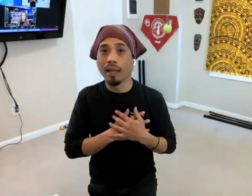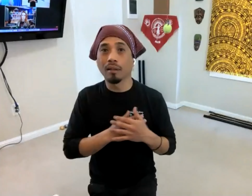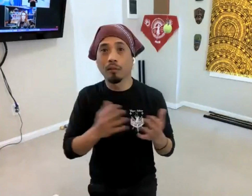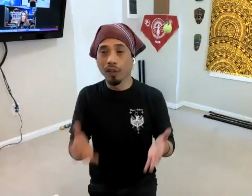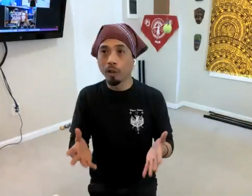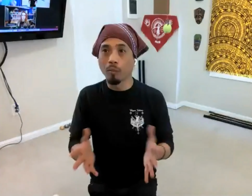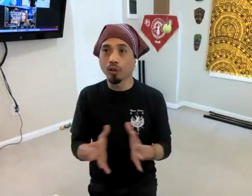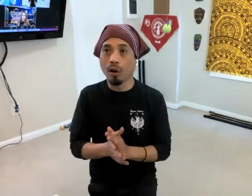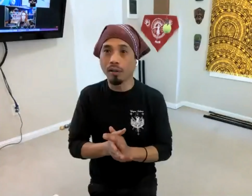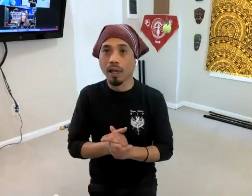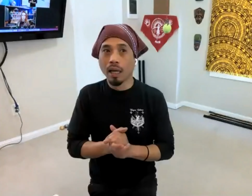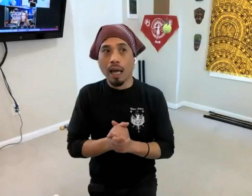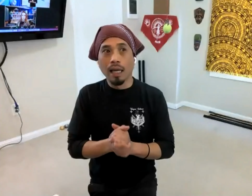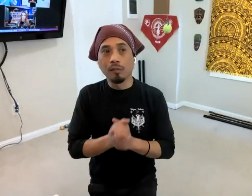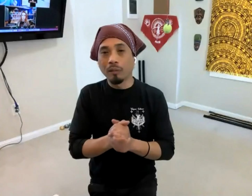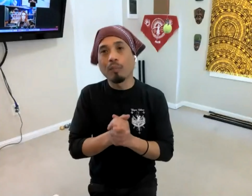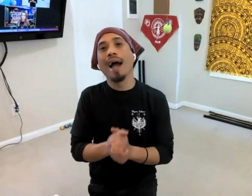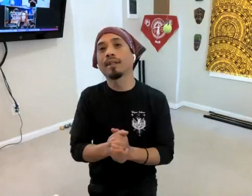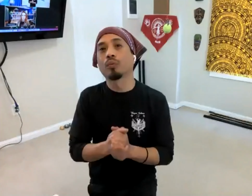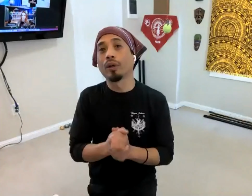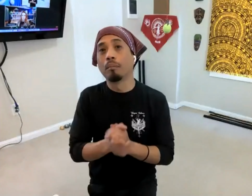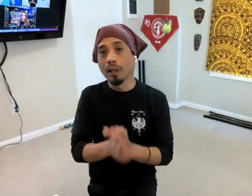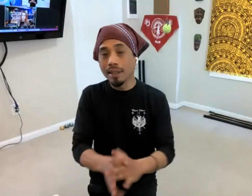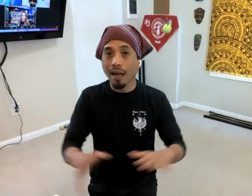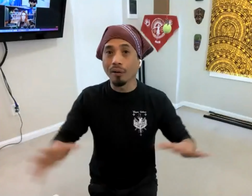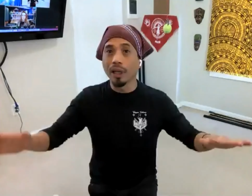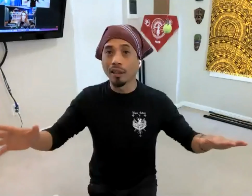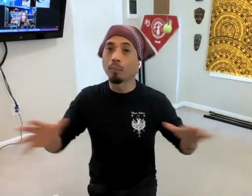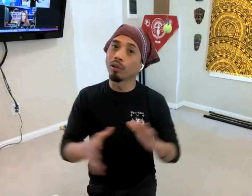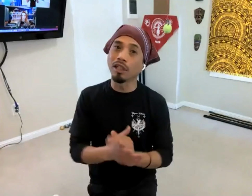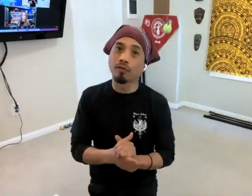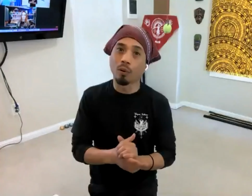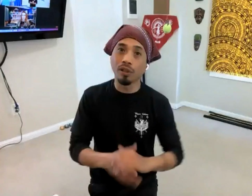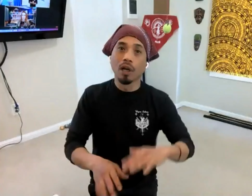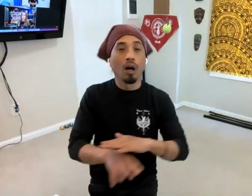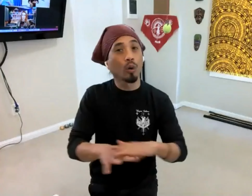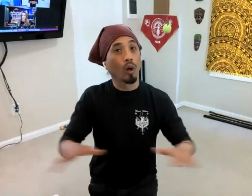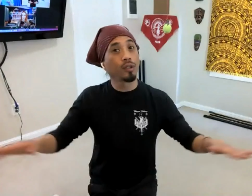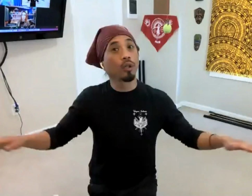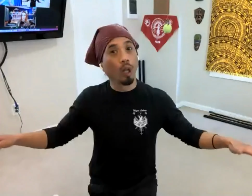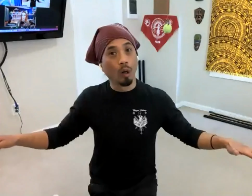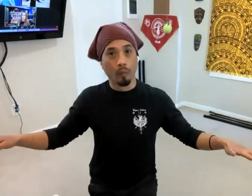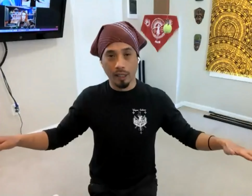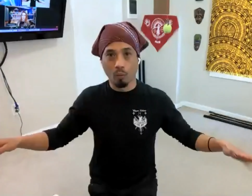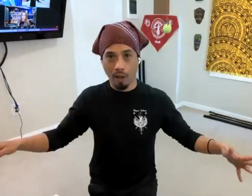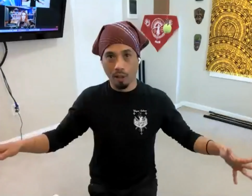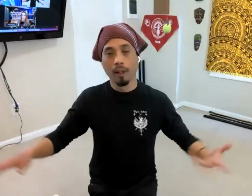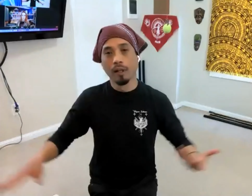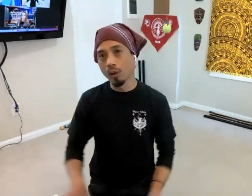PRACTITIONERS, THAT IS OUR STUFF. THE FILIPINO MARTIAL ARTS HAVE BEEN PRACTICED WITH MILITARY AND POLICE FORCE ACROSS THE GLOBE AS WELL.